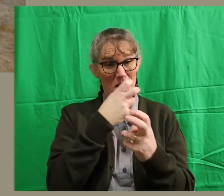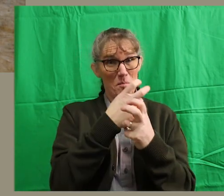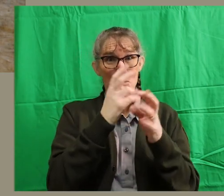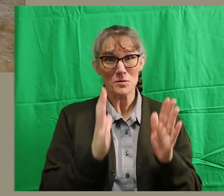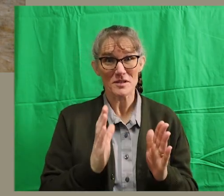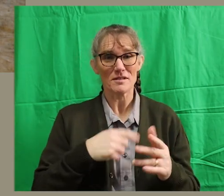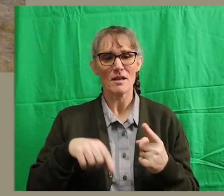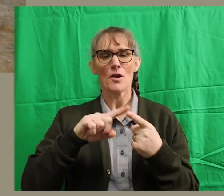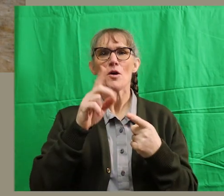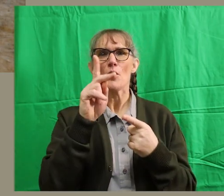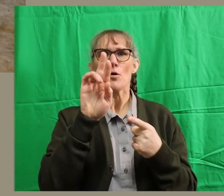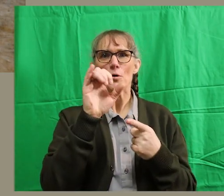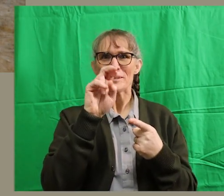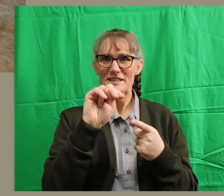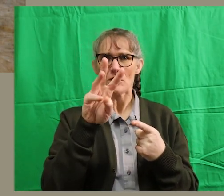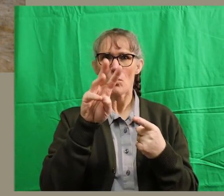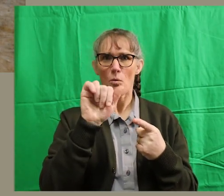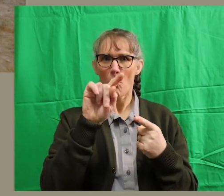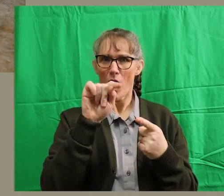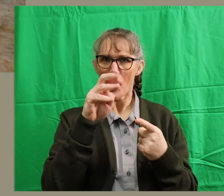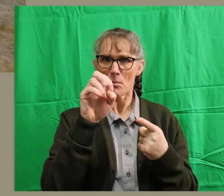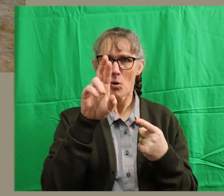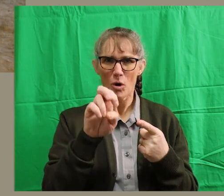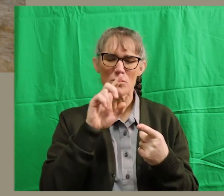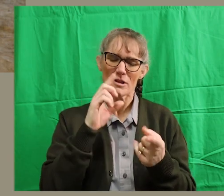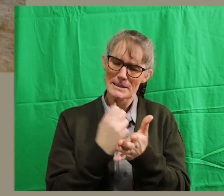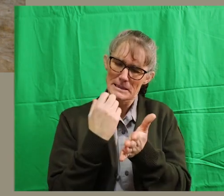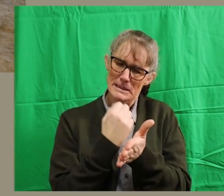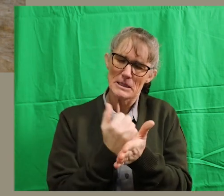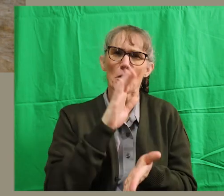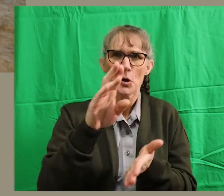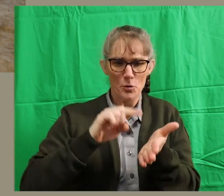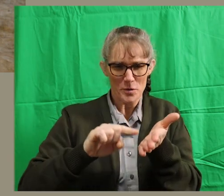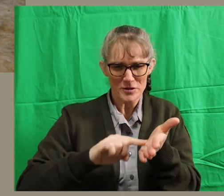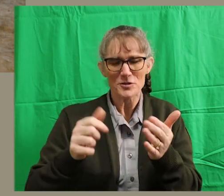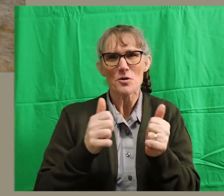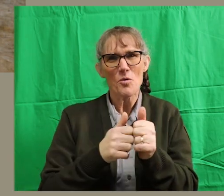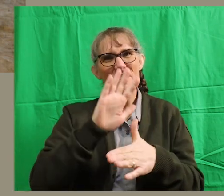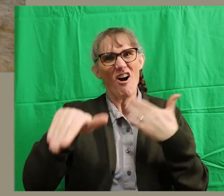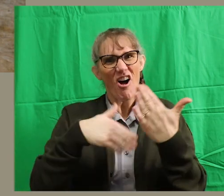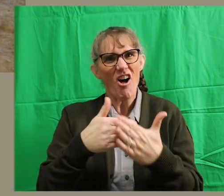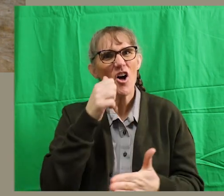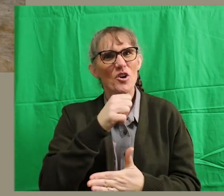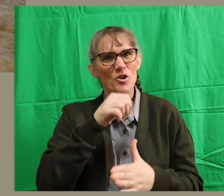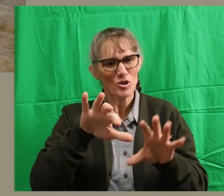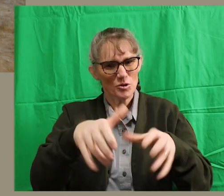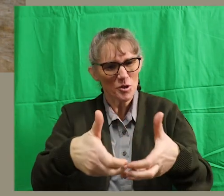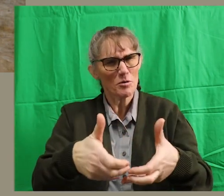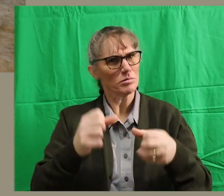One, Kristin Watmore, is making strides in her research with an all-female cohort. Go girls!